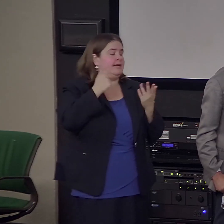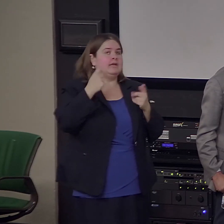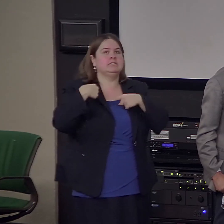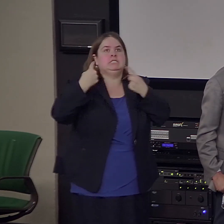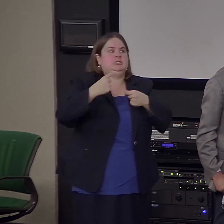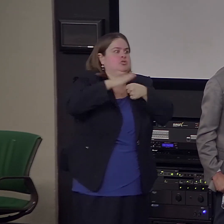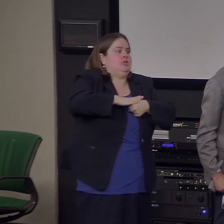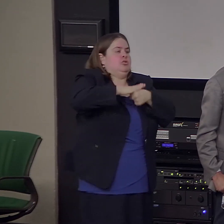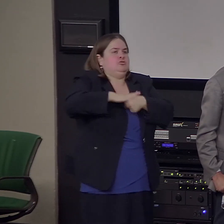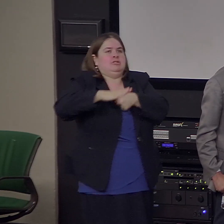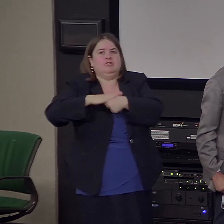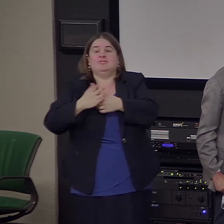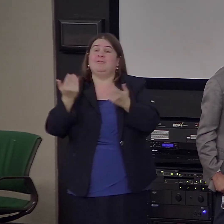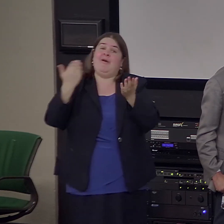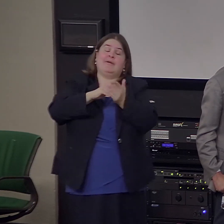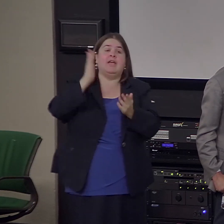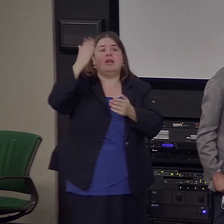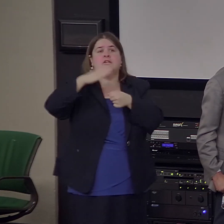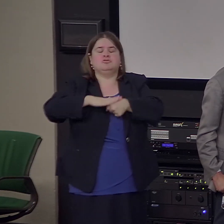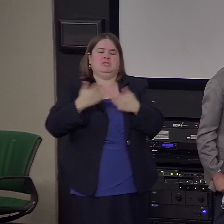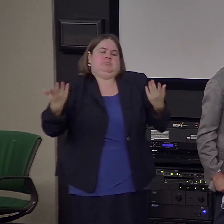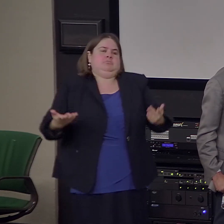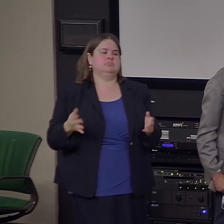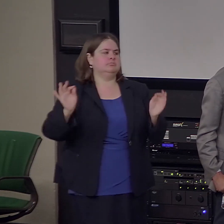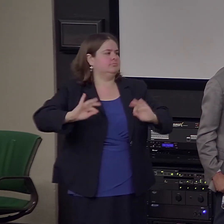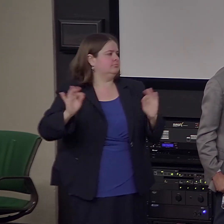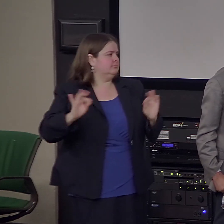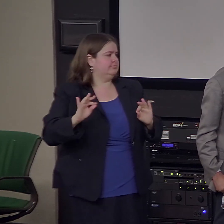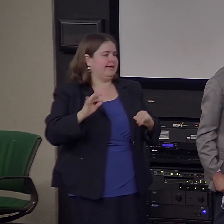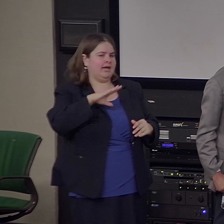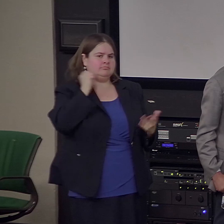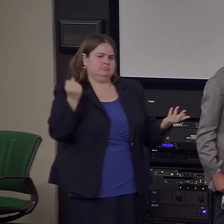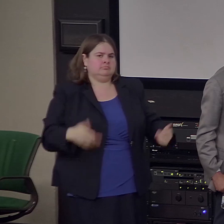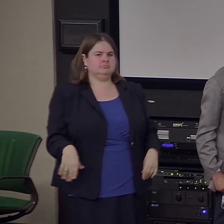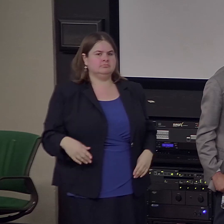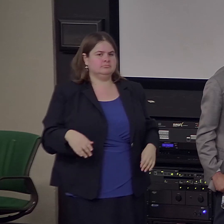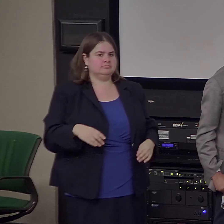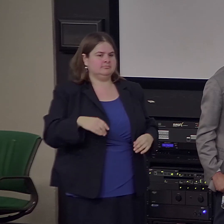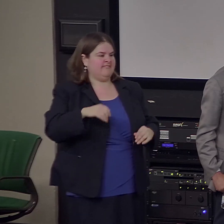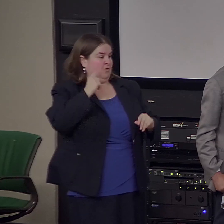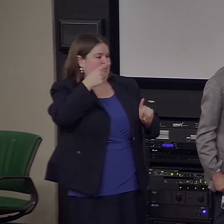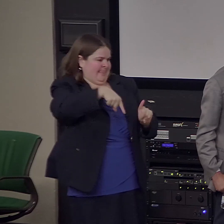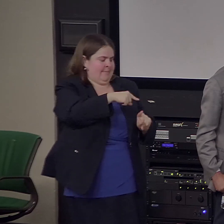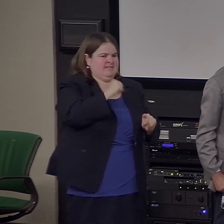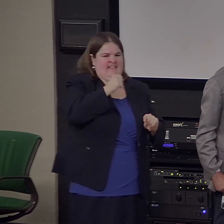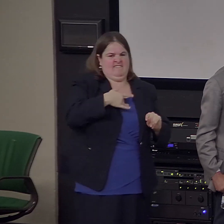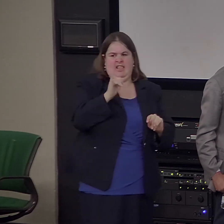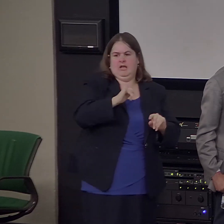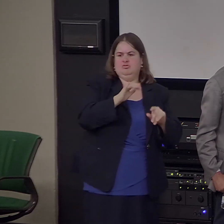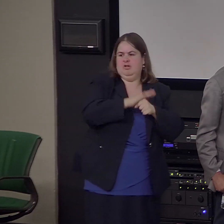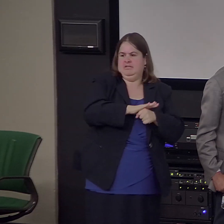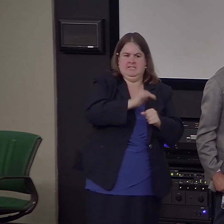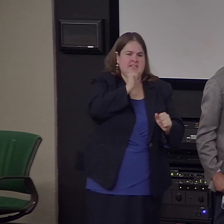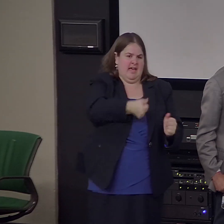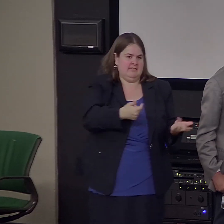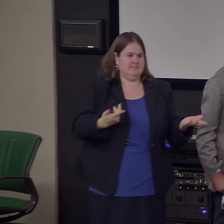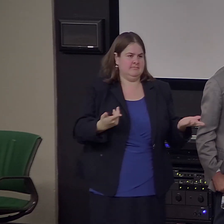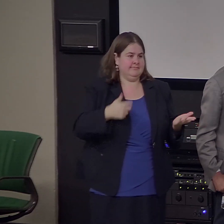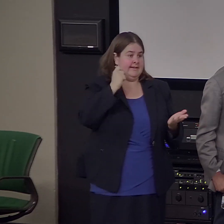in their previous past that maybe they are not reacting it's not really a stressful situation to them. Stranger people come by all the time